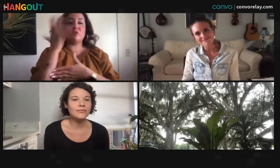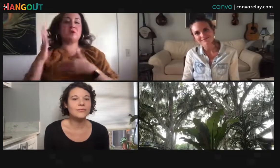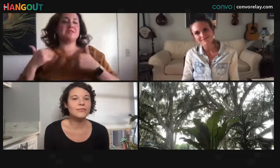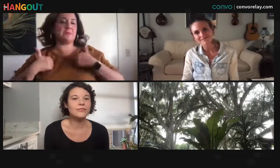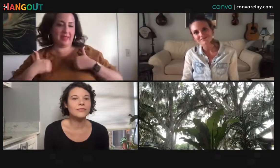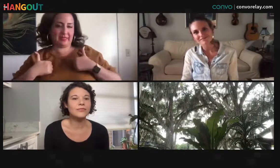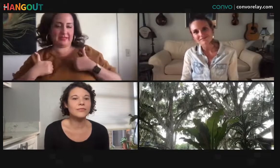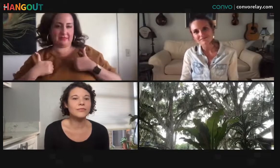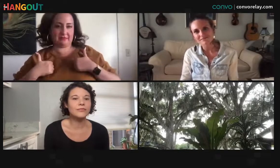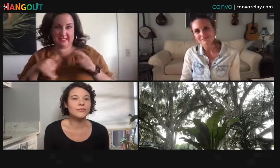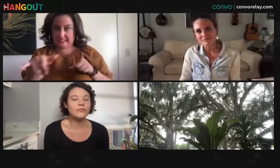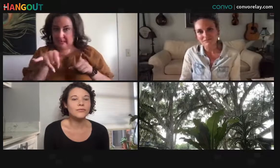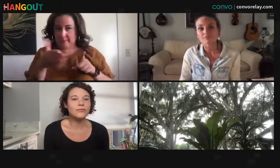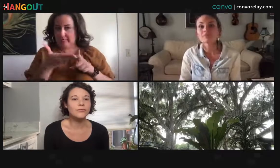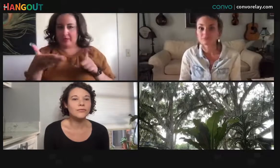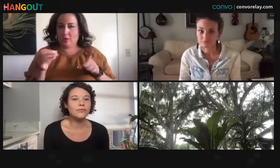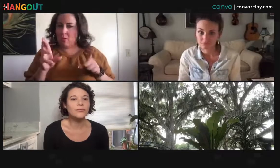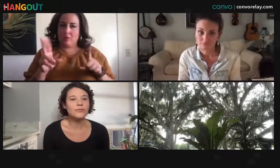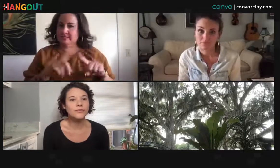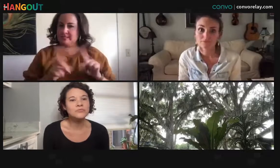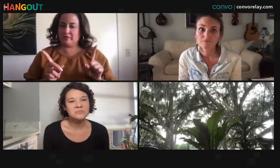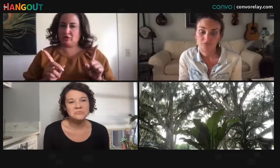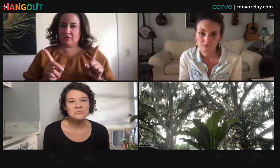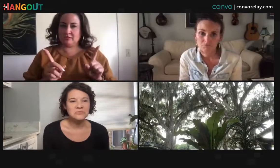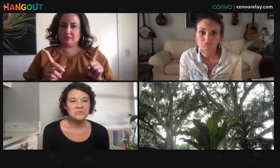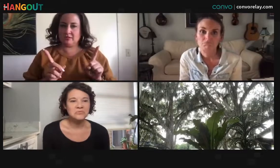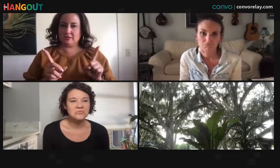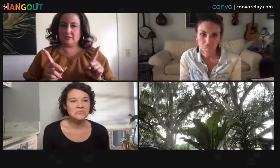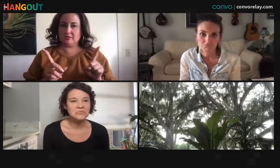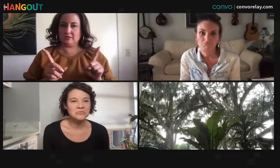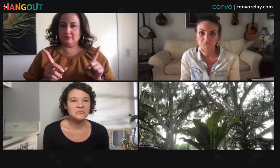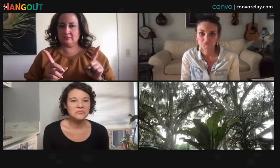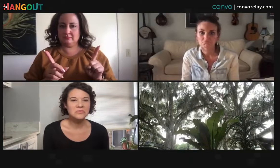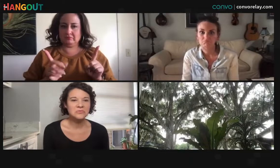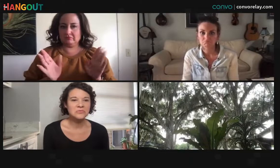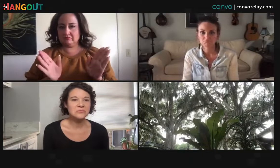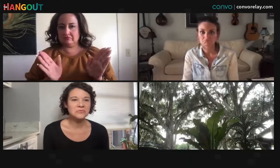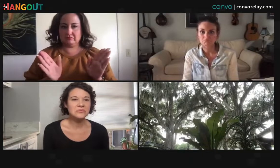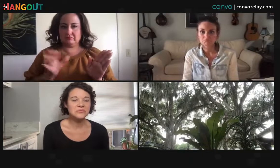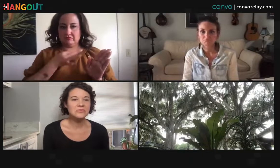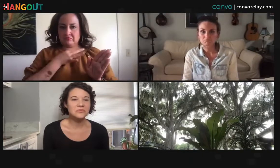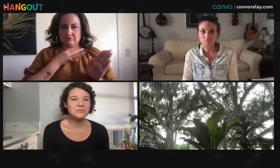mind sharing the difference between forest therapy and forest bathing is that the same thing or is there a